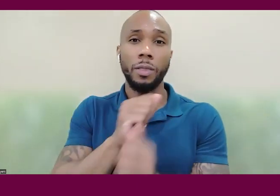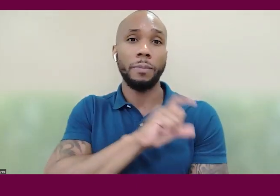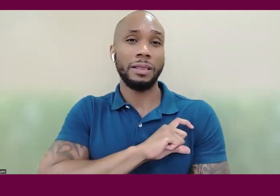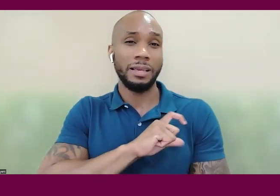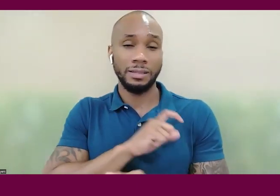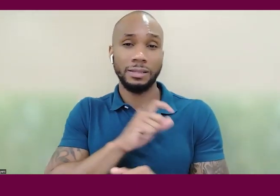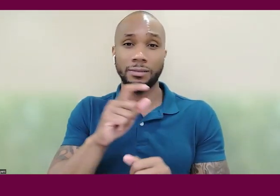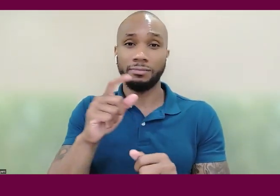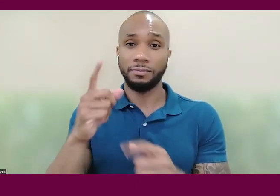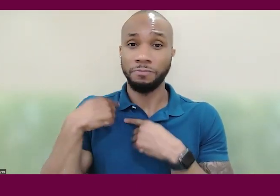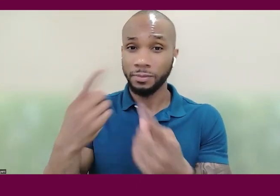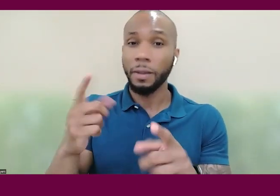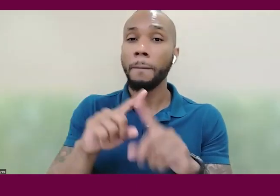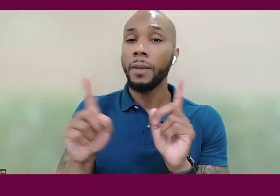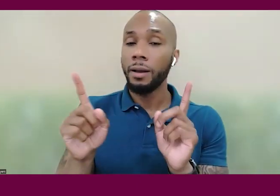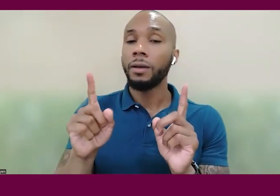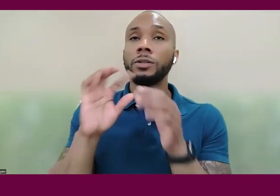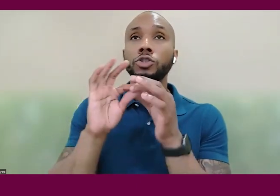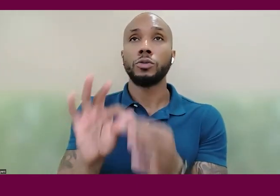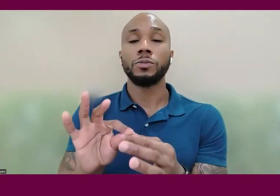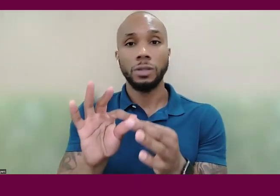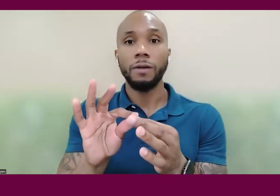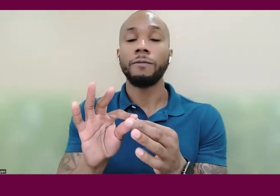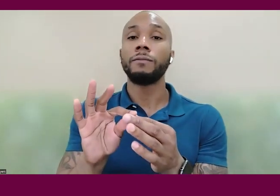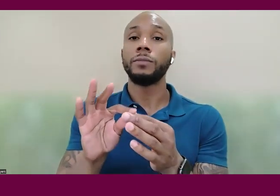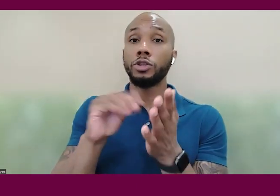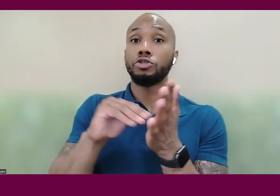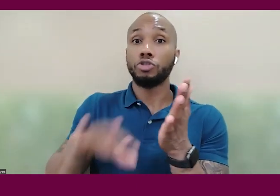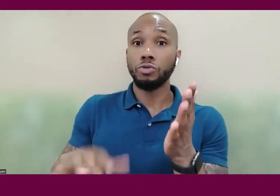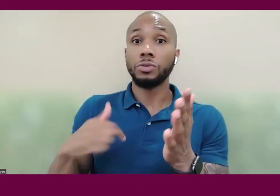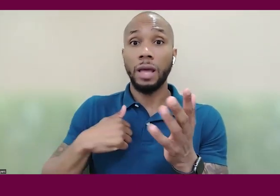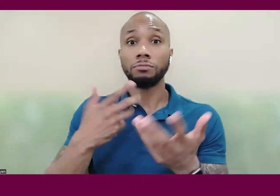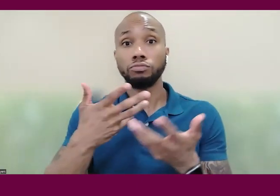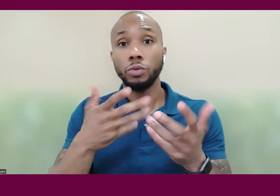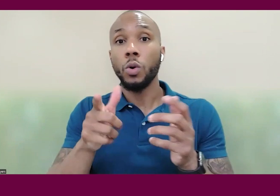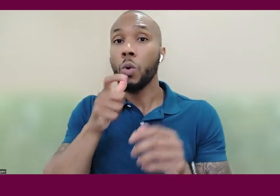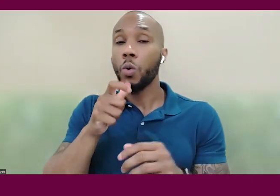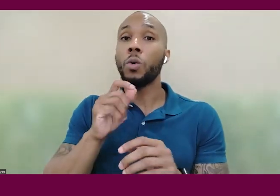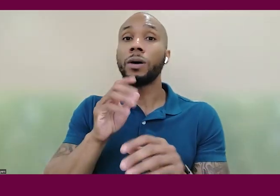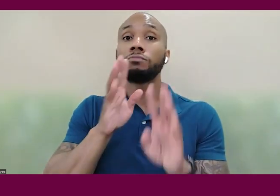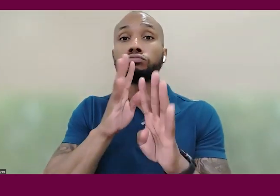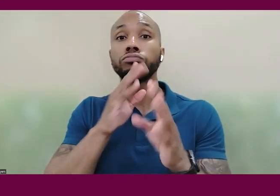I've ever heard, but in terms of the students that I've dealt with who vocalized it, a very